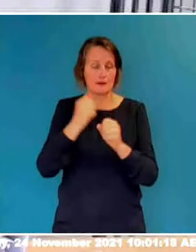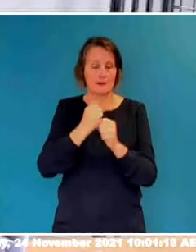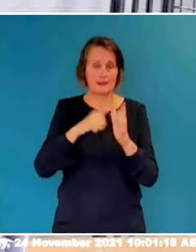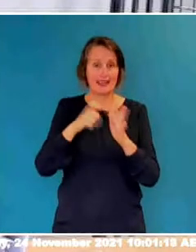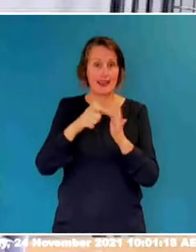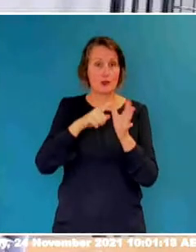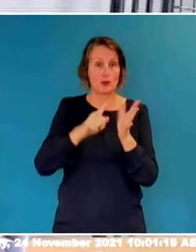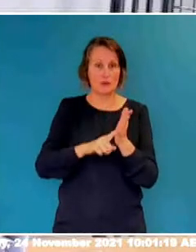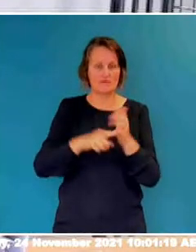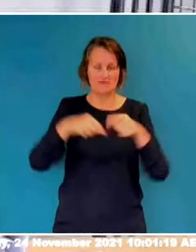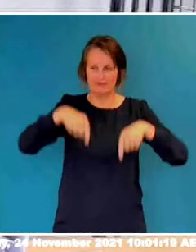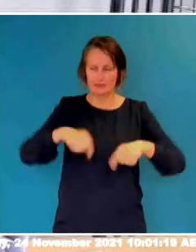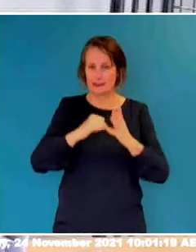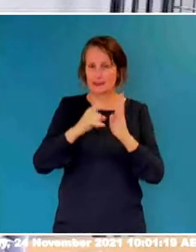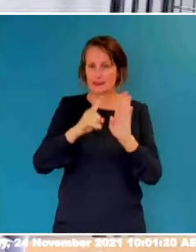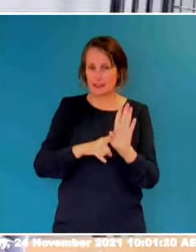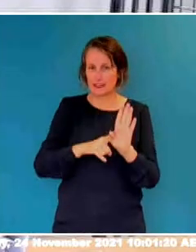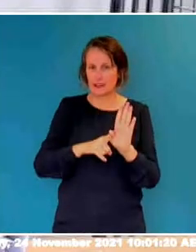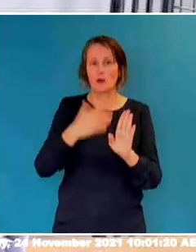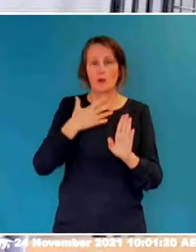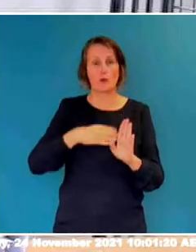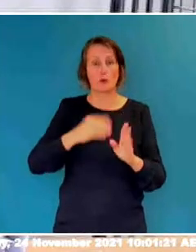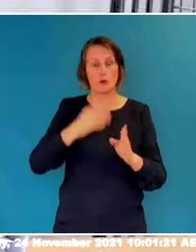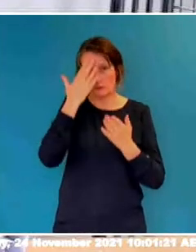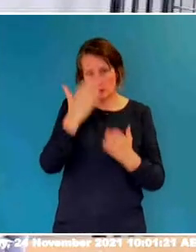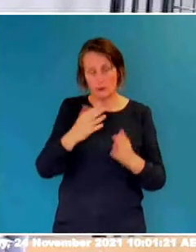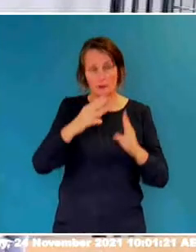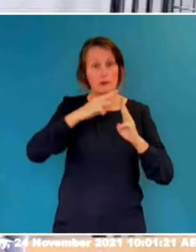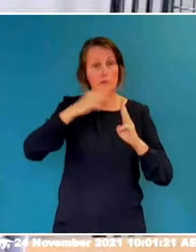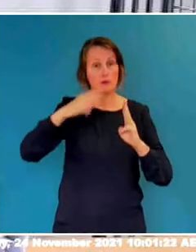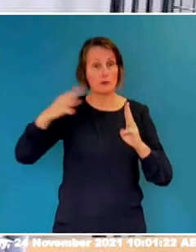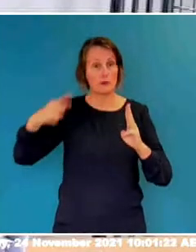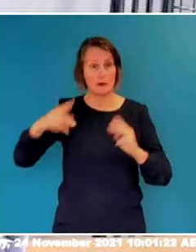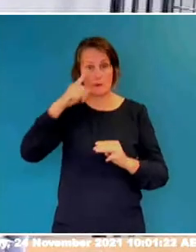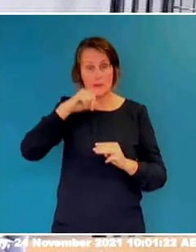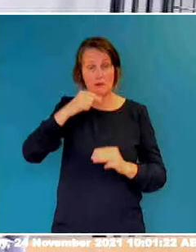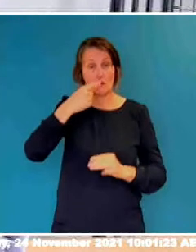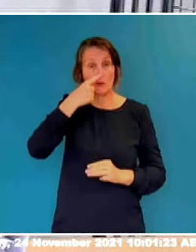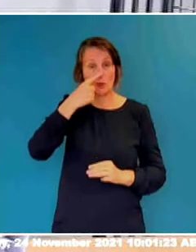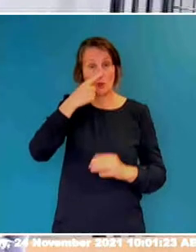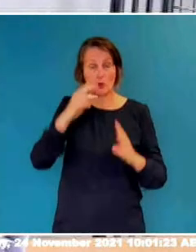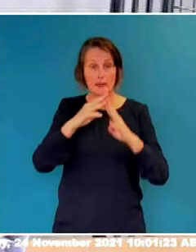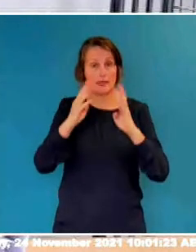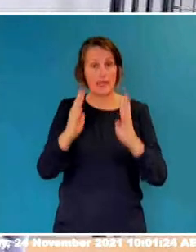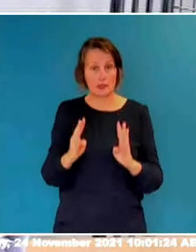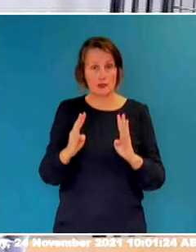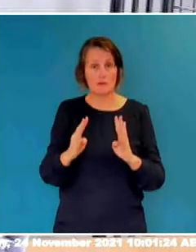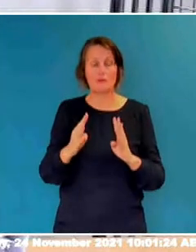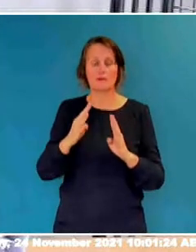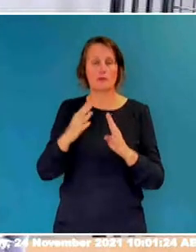We also acknowledge the Wurundjeri people of the Kulin Nation upon whose lands CommissionerÂ Galbally is sitting.